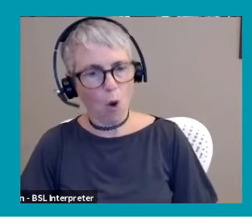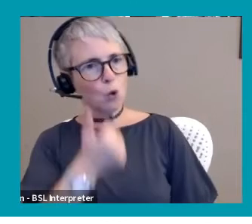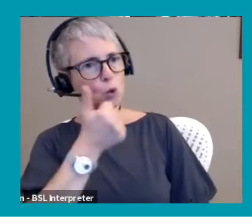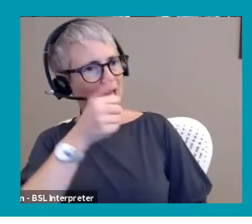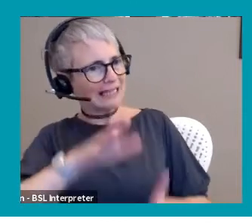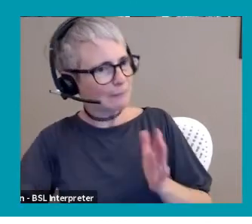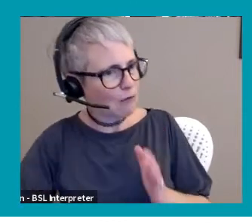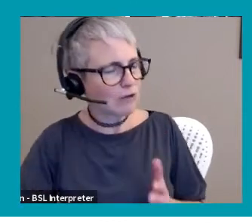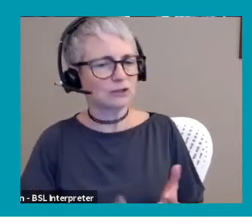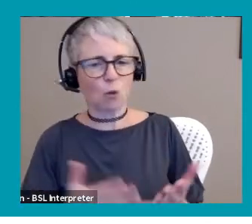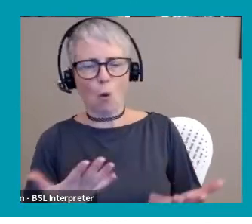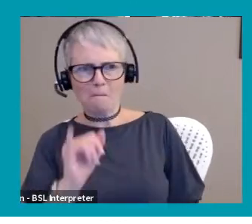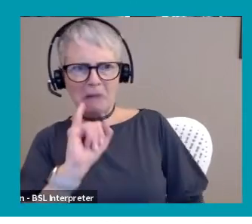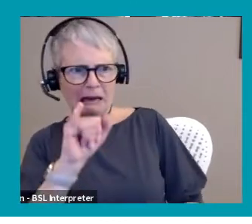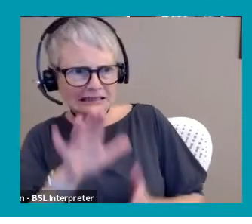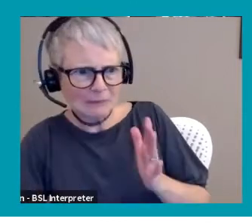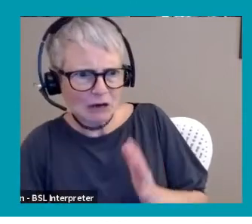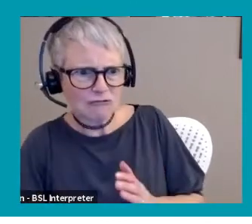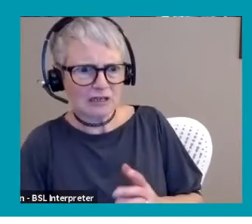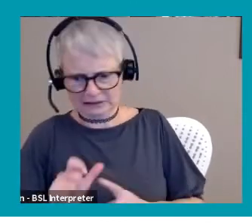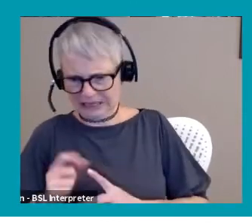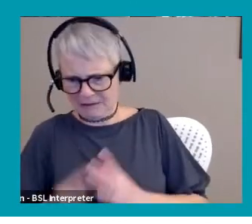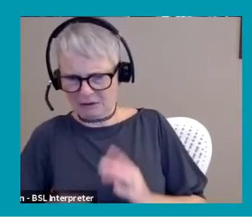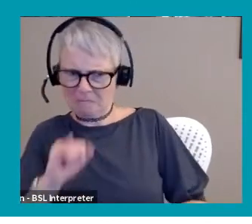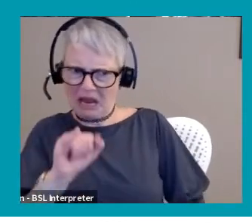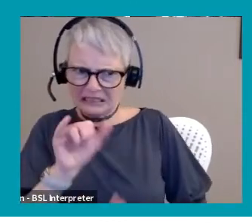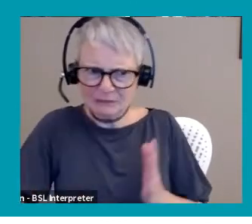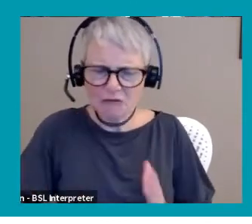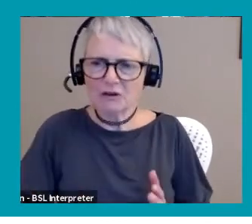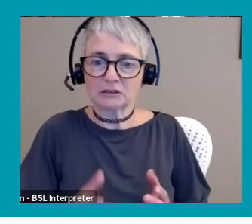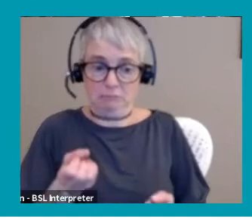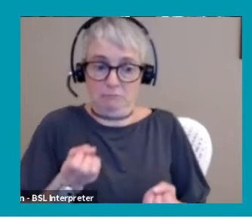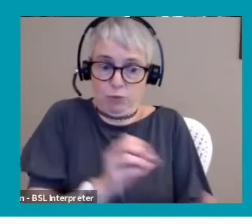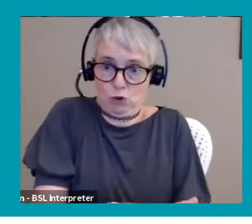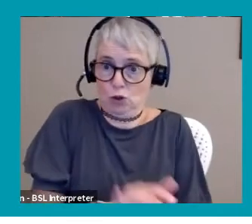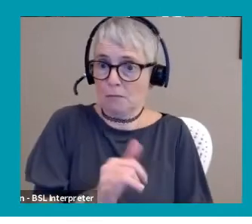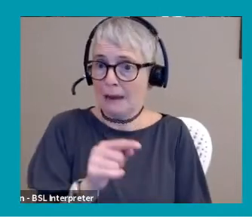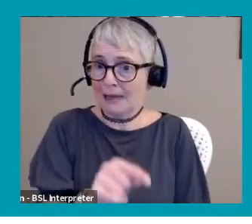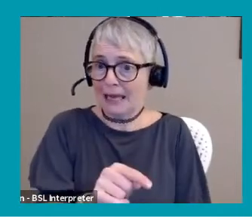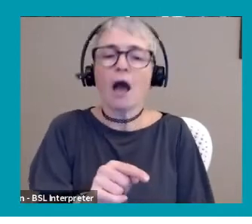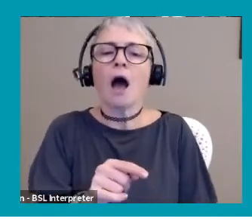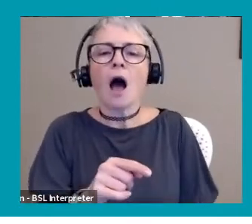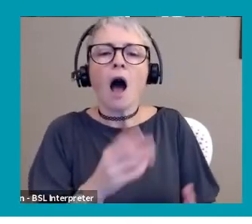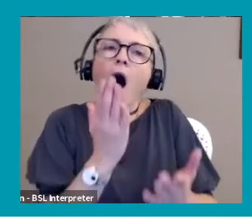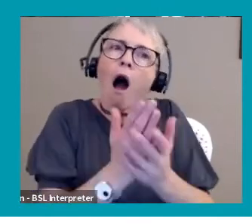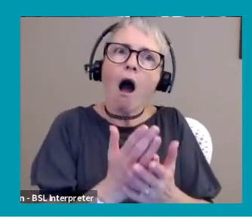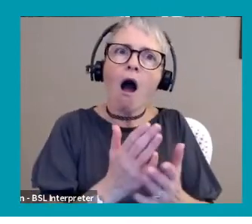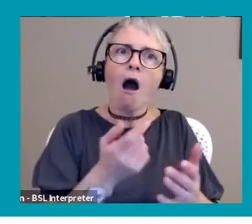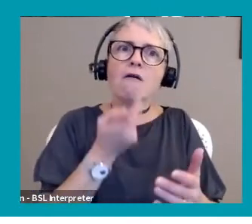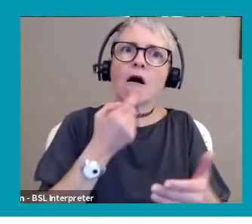If they have had bad experiences as a disabled candidate they might share them on there.